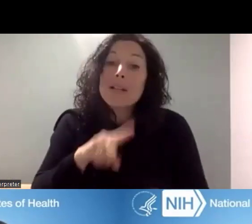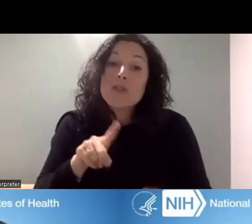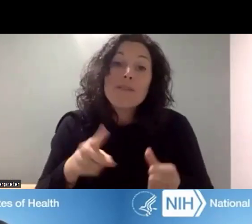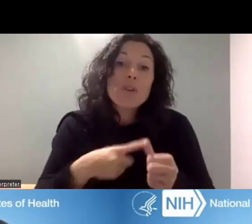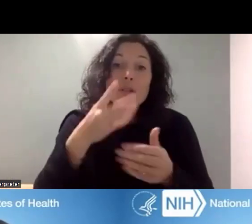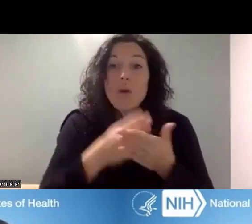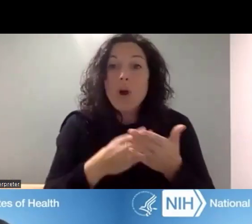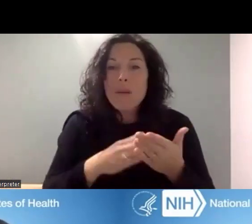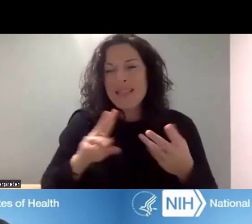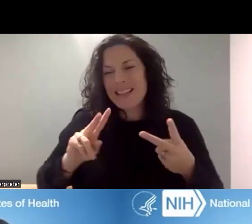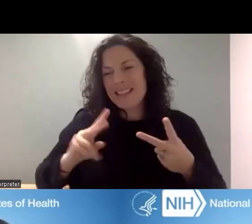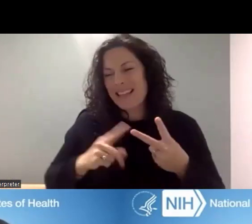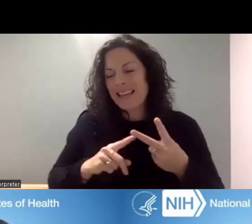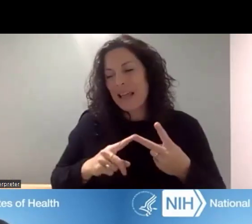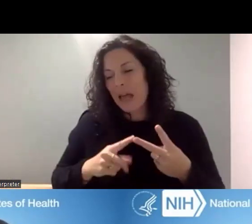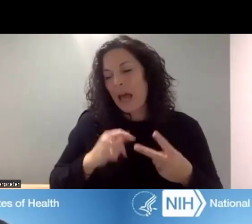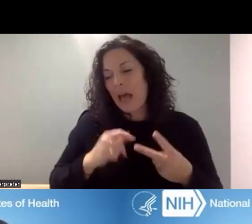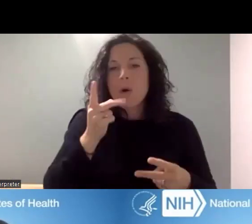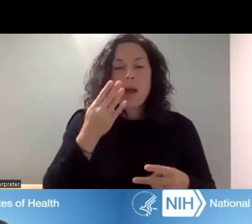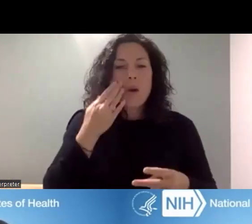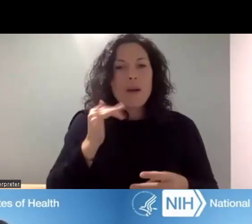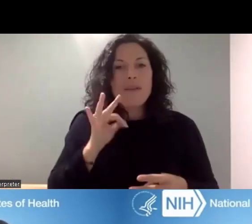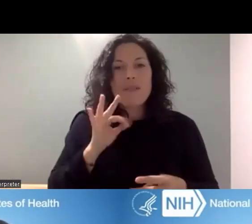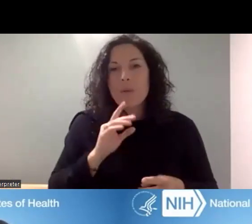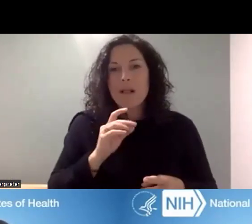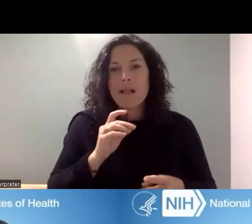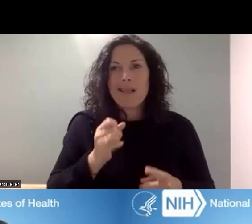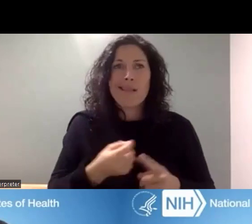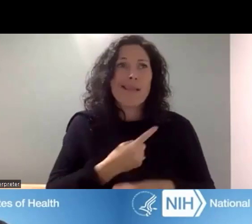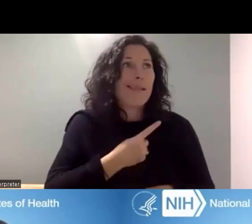but I'm not sure that it's going to ricochet it around to the right end.